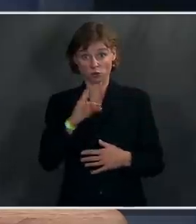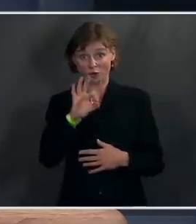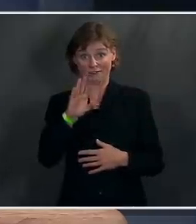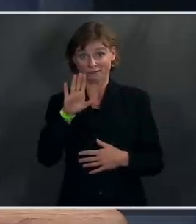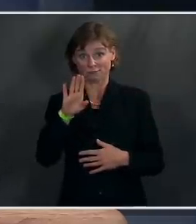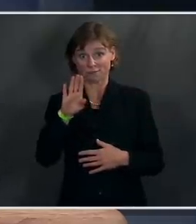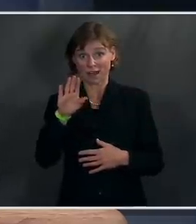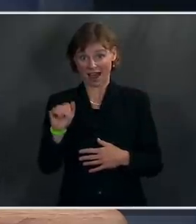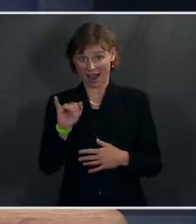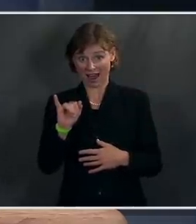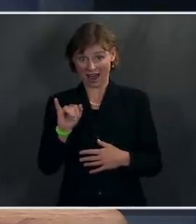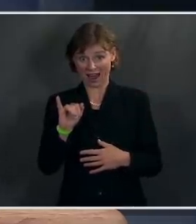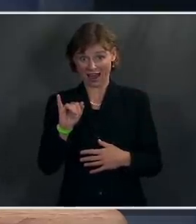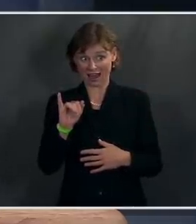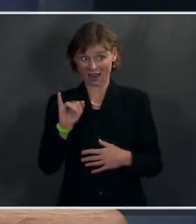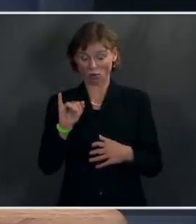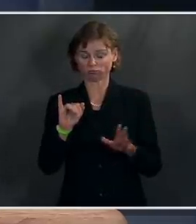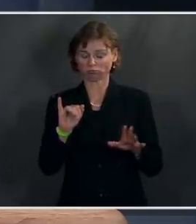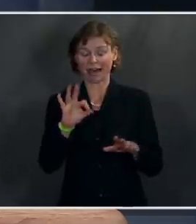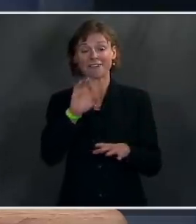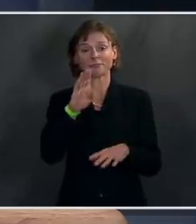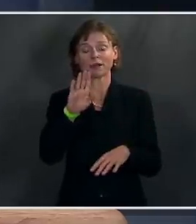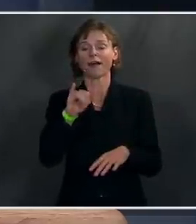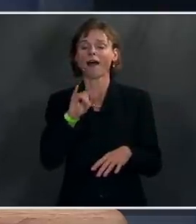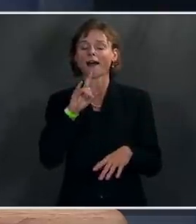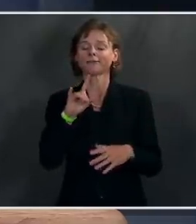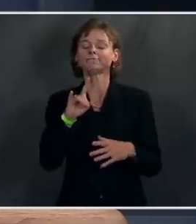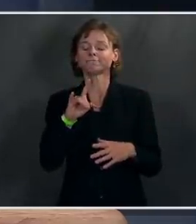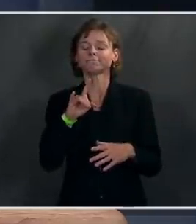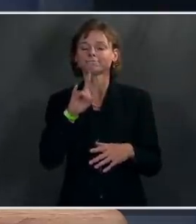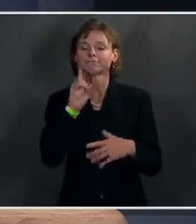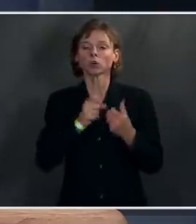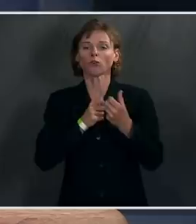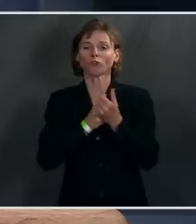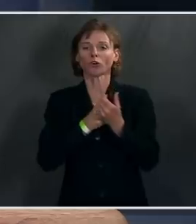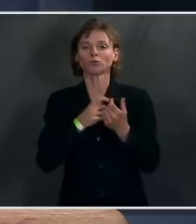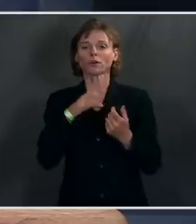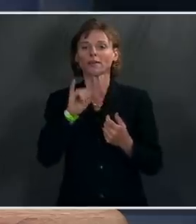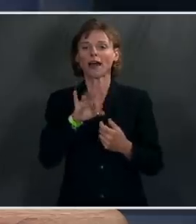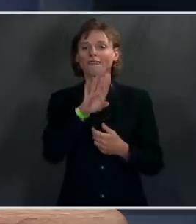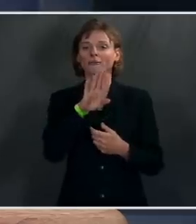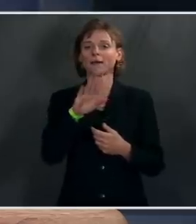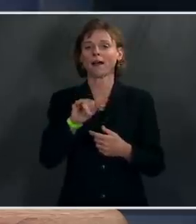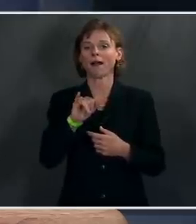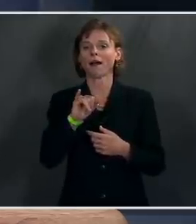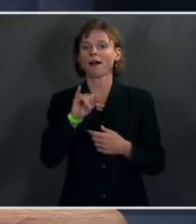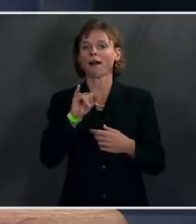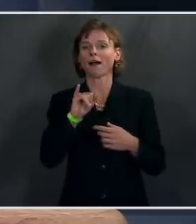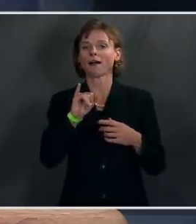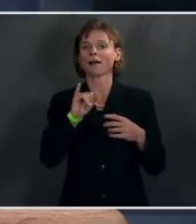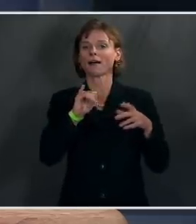and three are wounded in a shooting in Florida. The two wounded agents were transported to a hospital